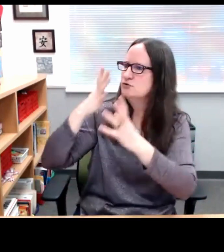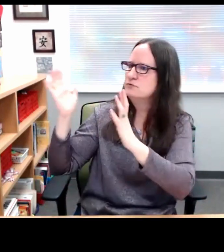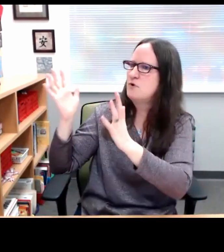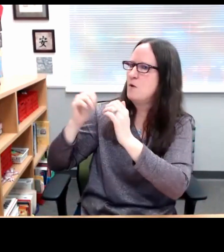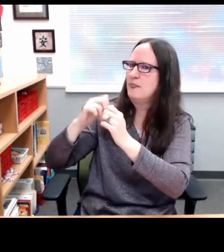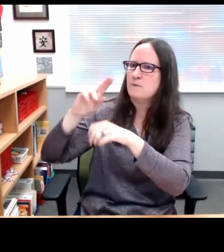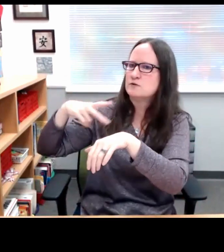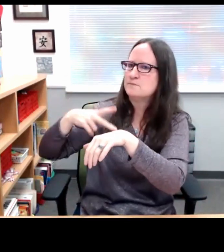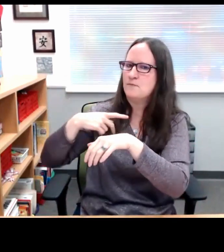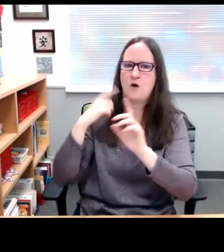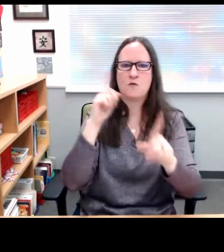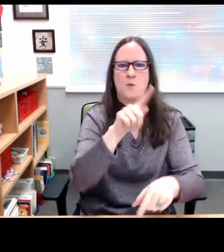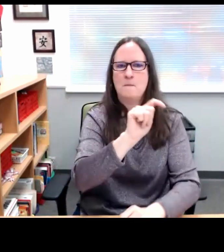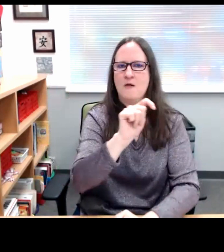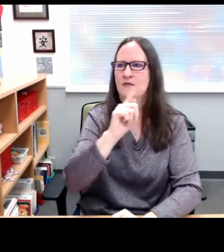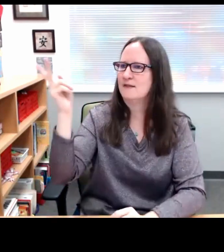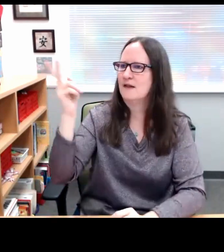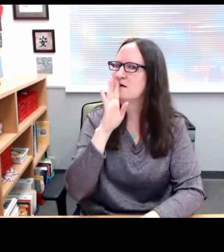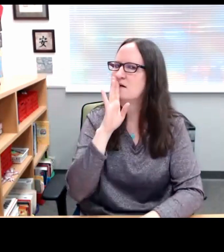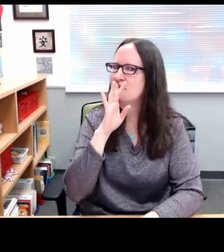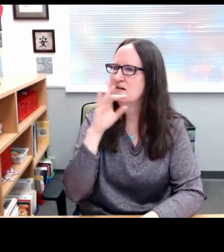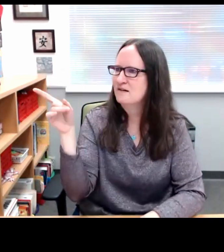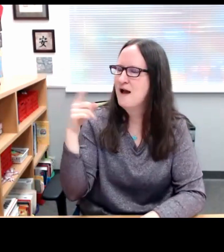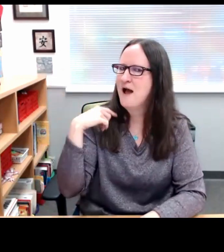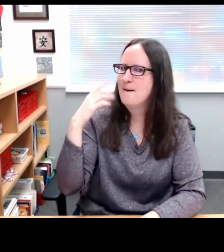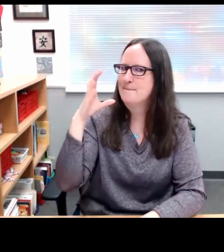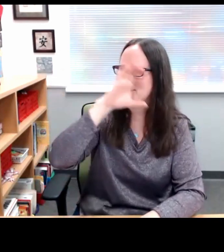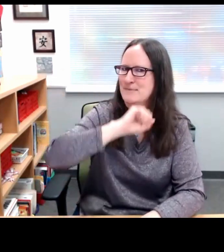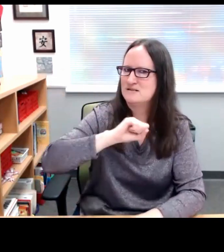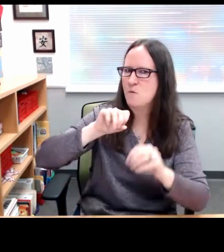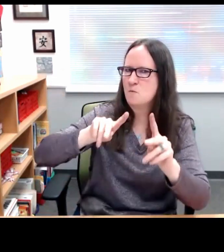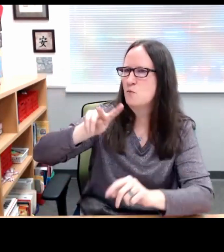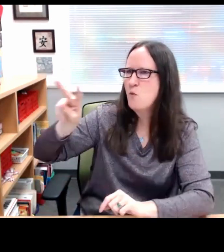to miss what they were saying. If I were in the hallway and I see teacher talking to principal,